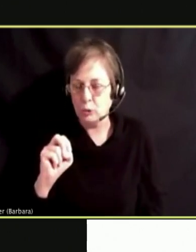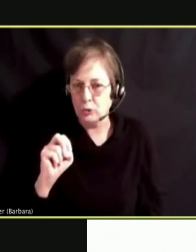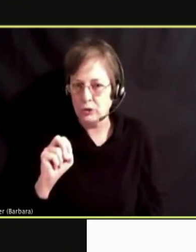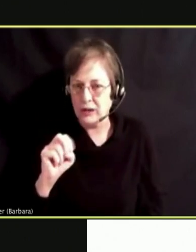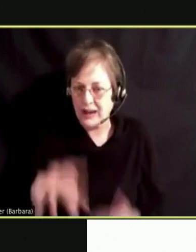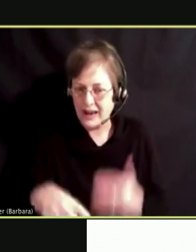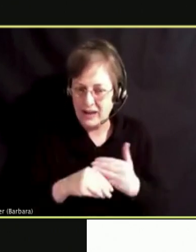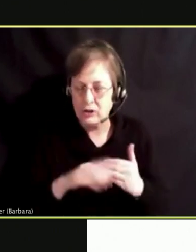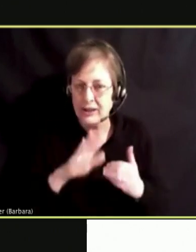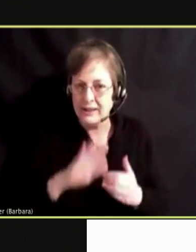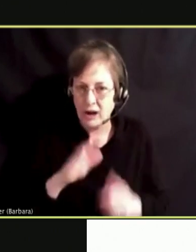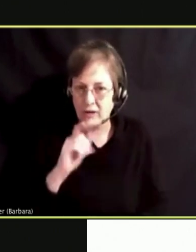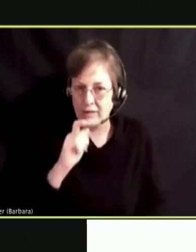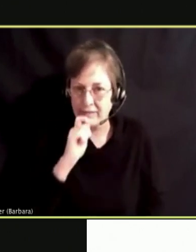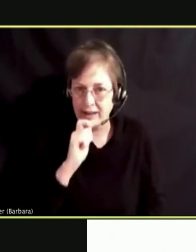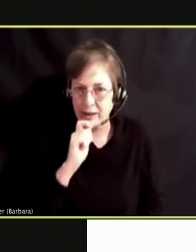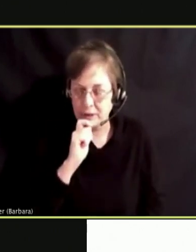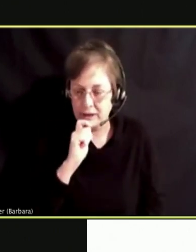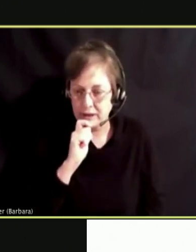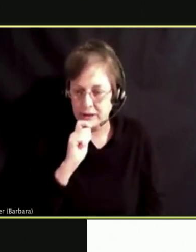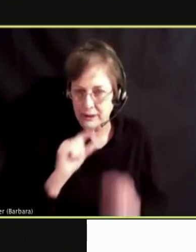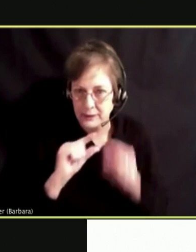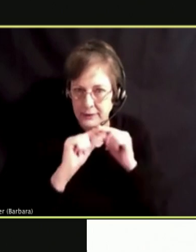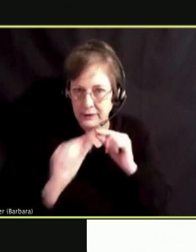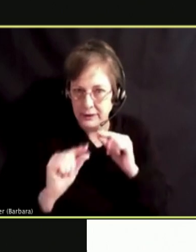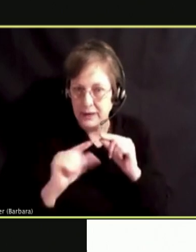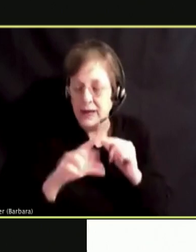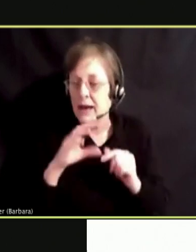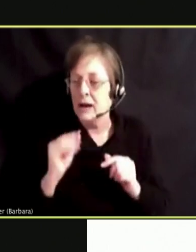AND THE STUDENTS ALWAYS KNOW WHAT THEY ARE VAPING.